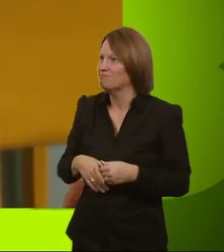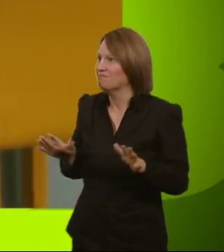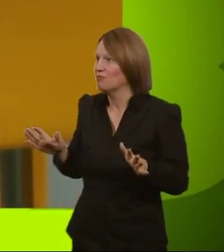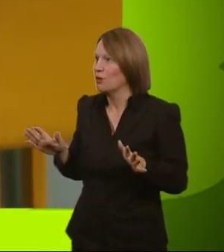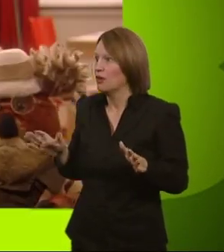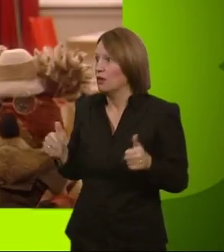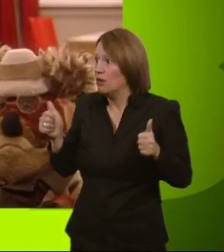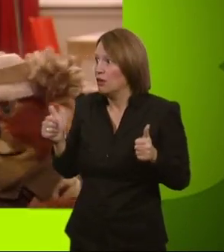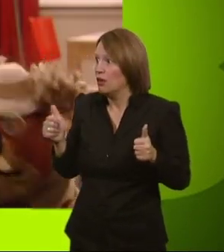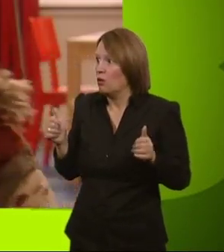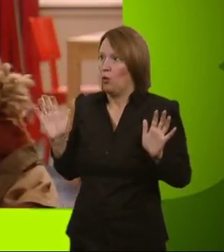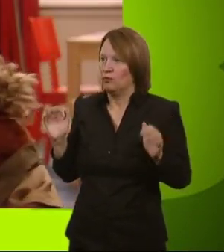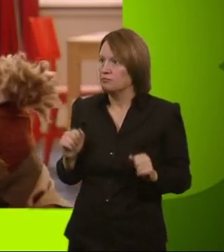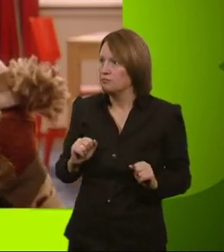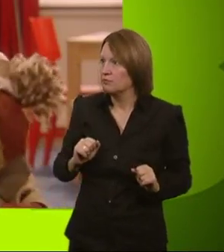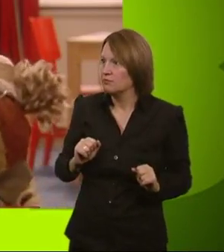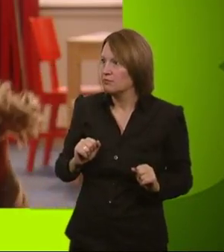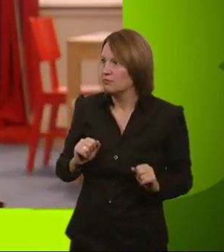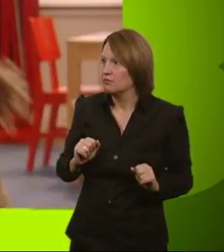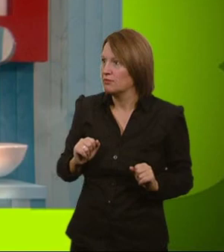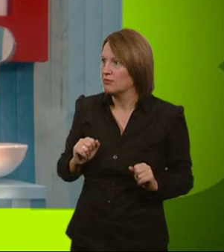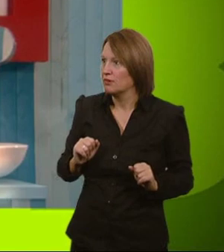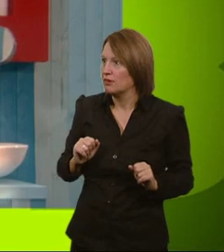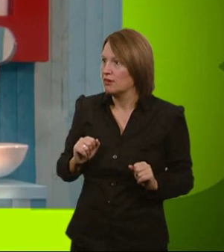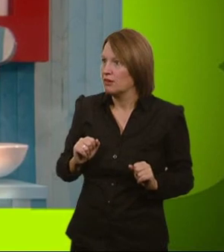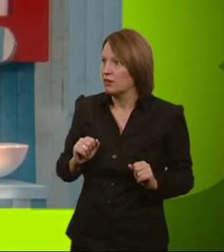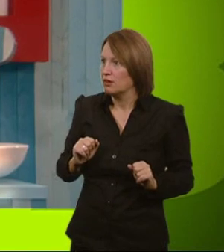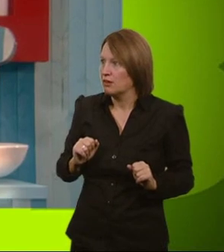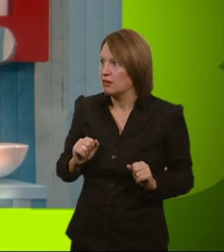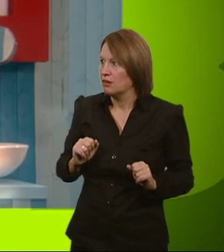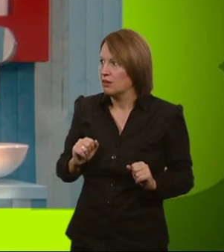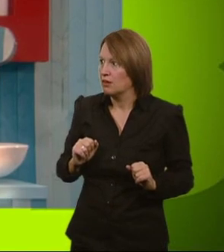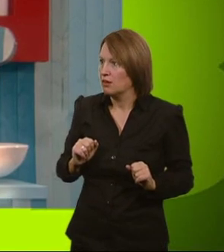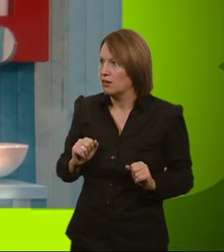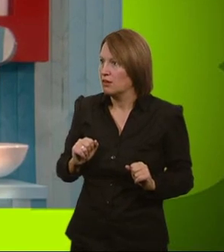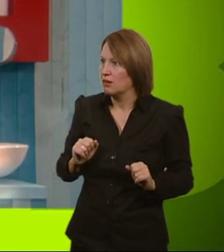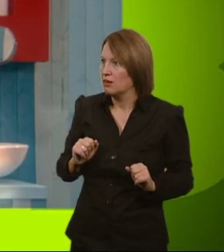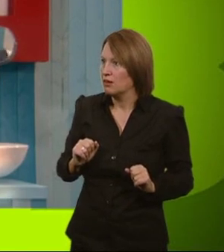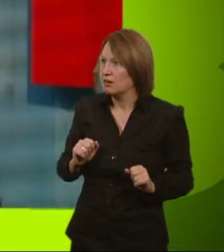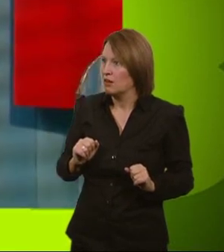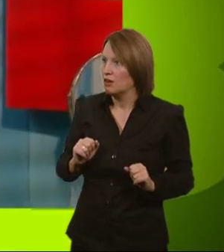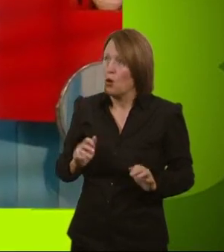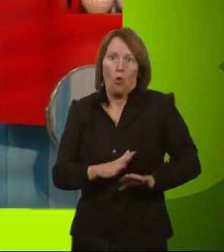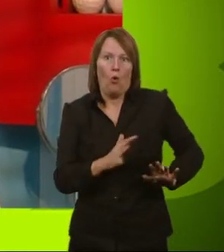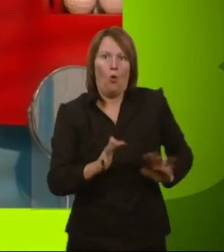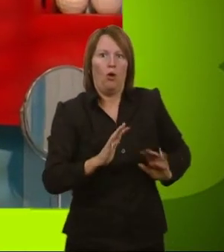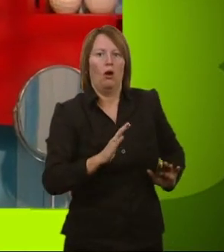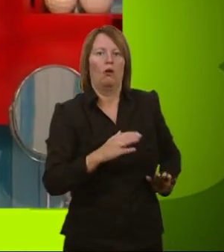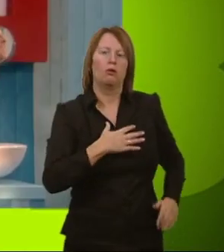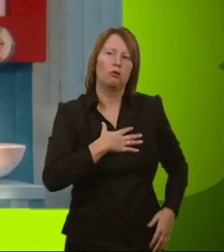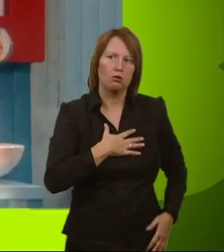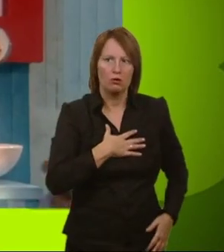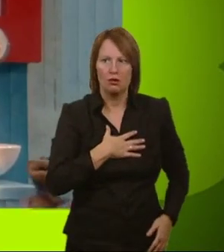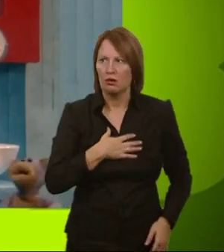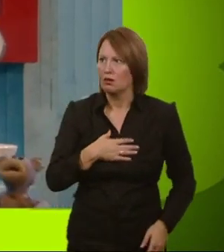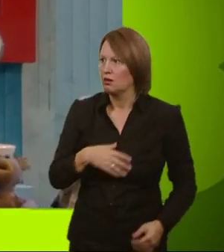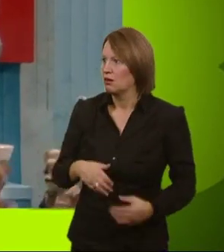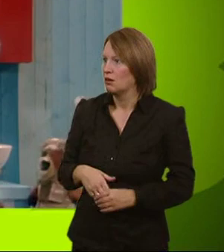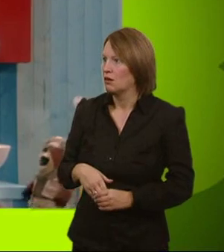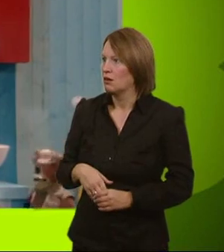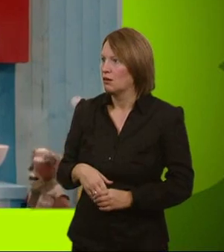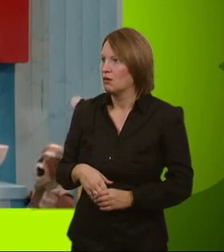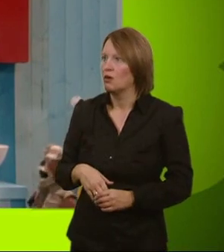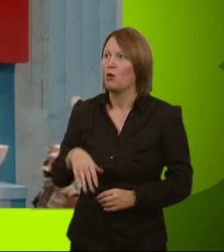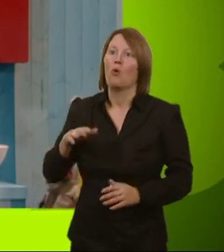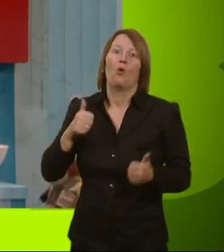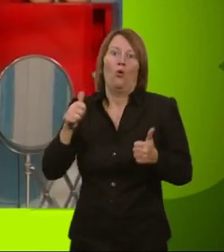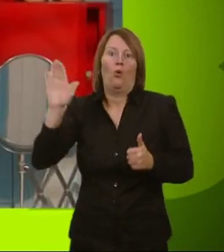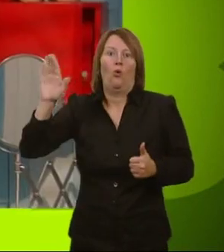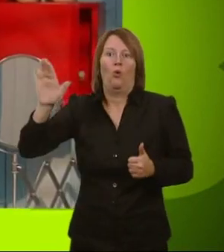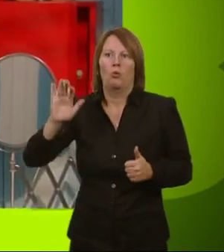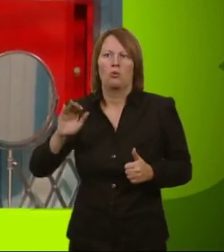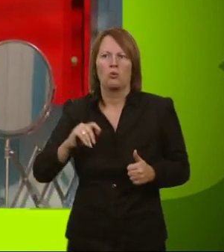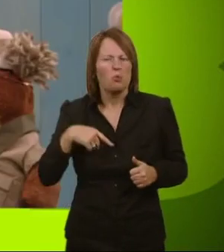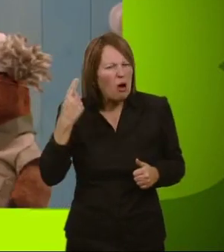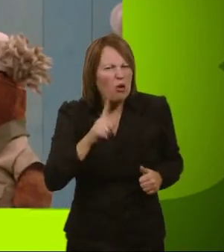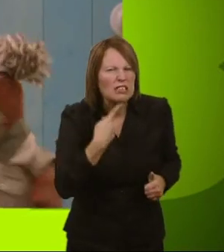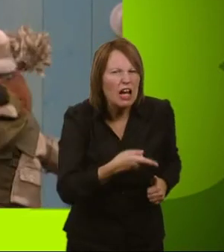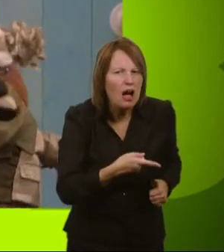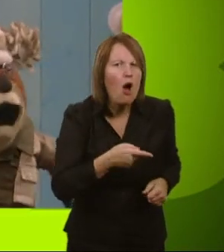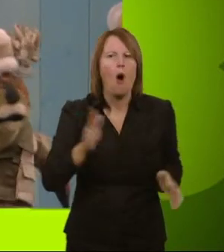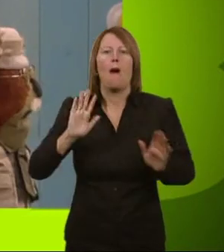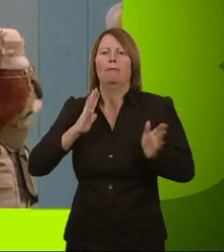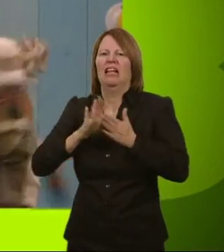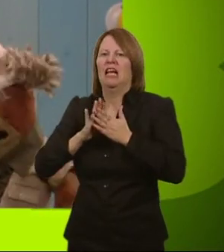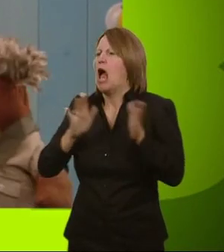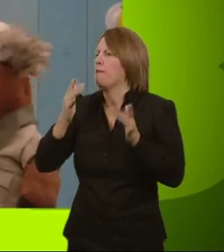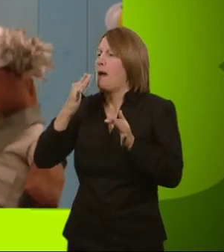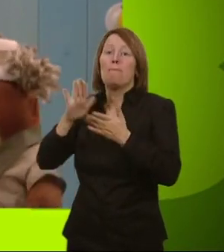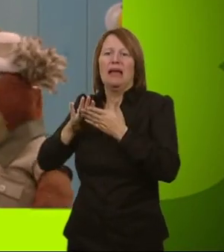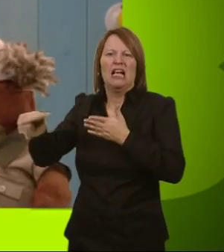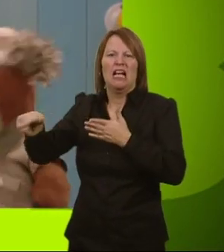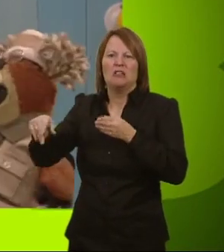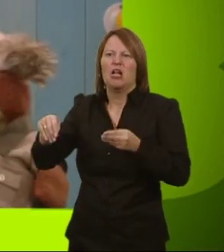funny wack a do here you are I mean uh what to do that was